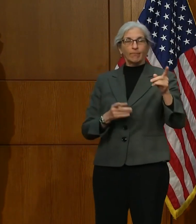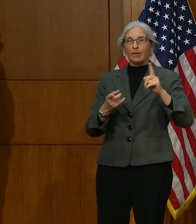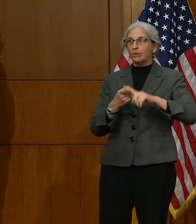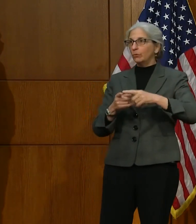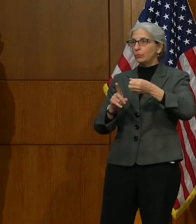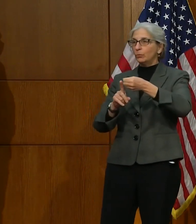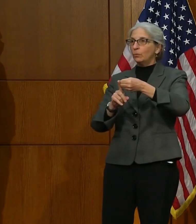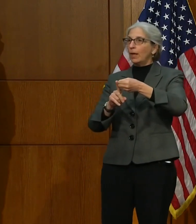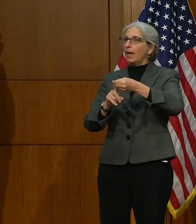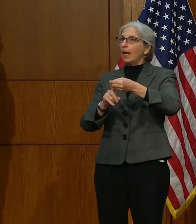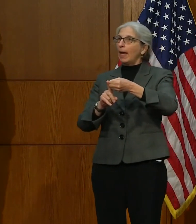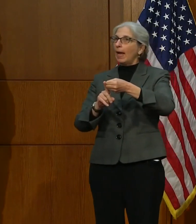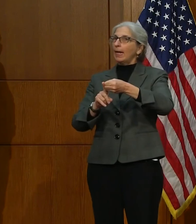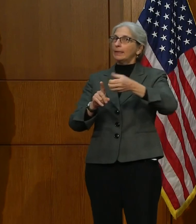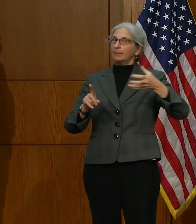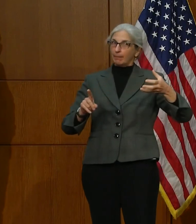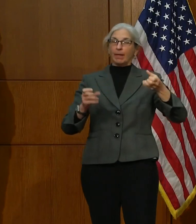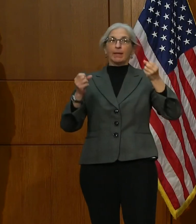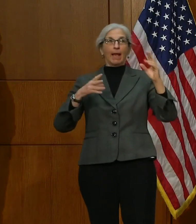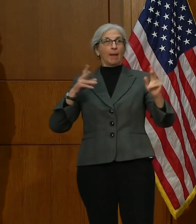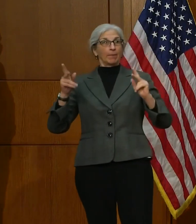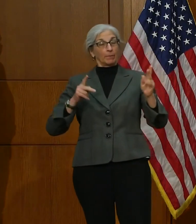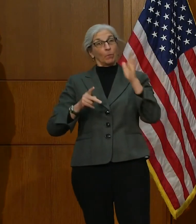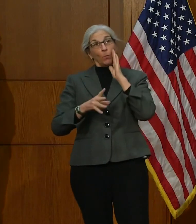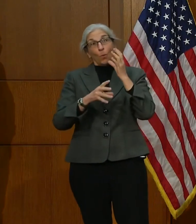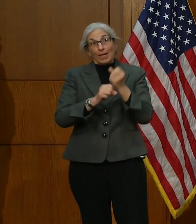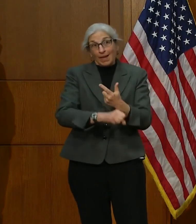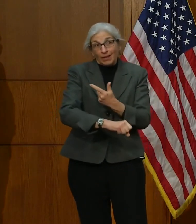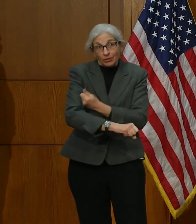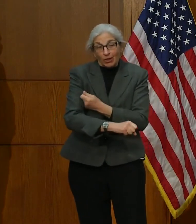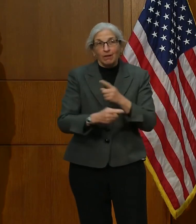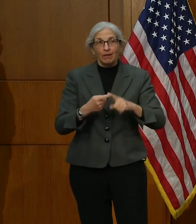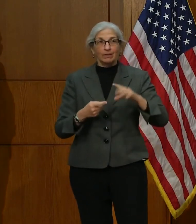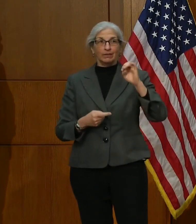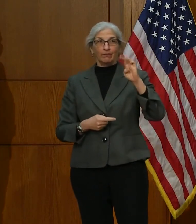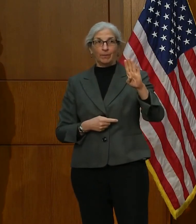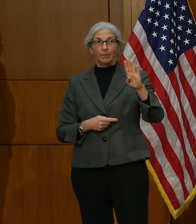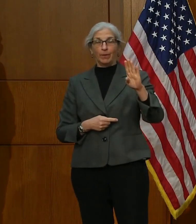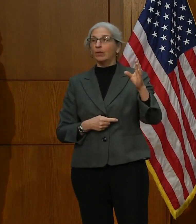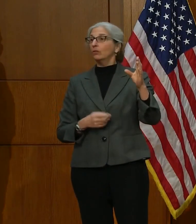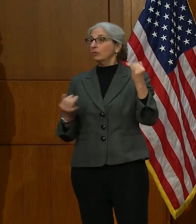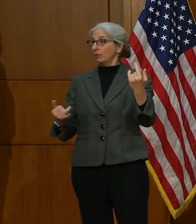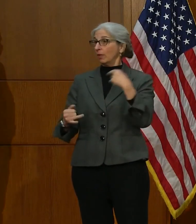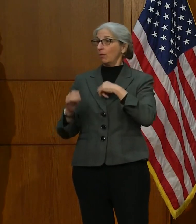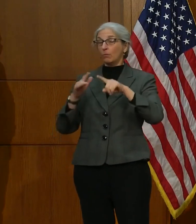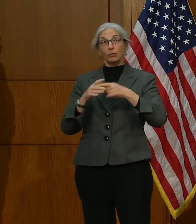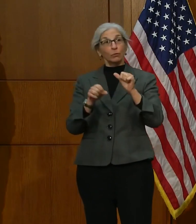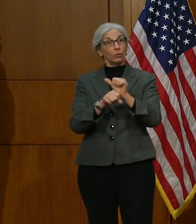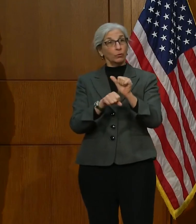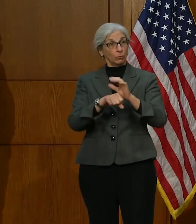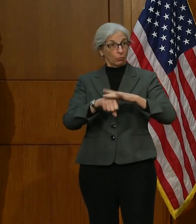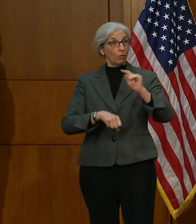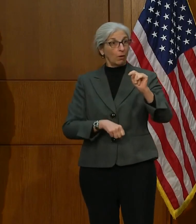PLACE. WE HAD NOT INTENDED TO EXPAND THE. HOW MANY PEOPLE WERE GETTING DOSES UNTIL